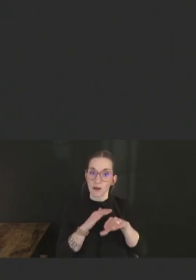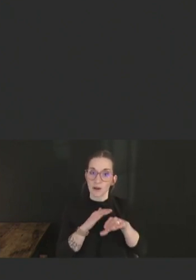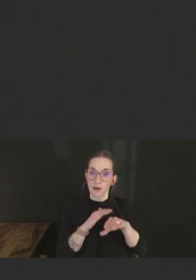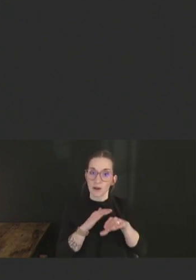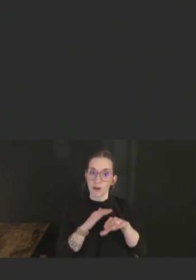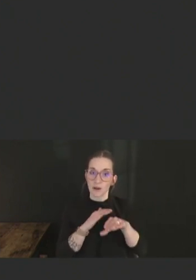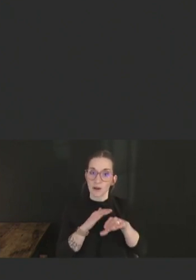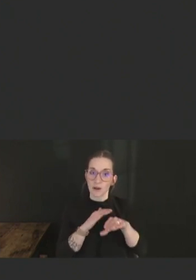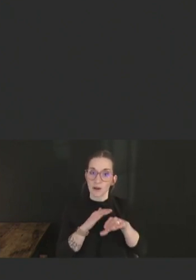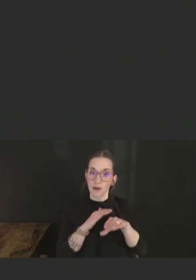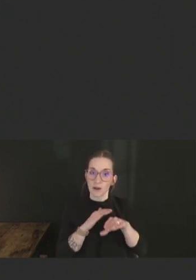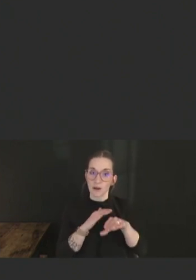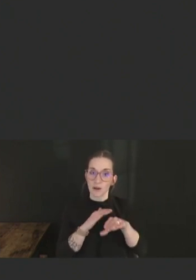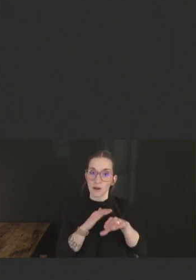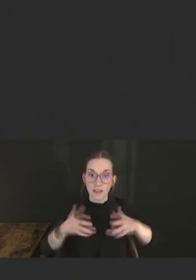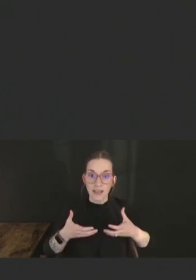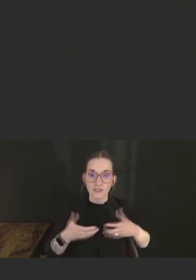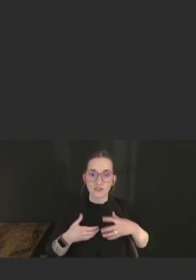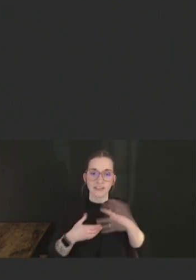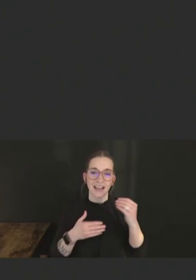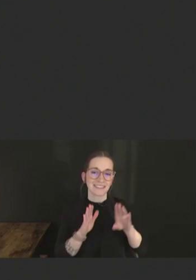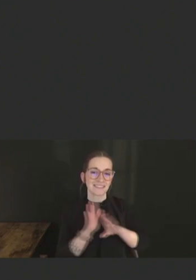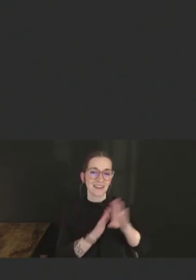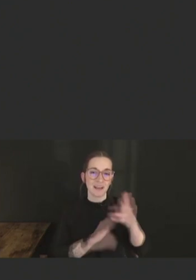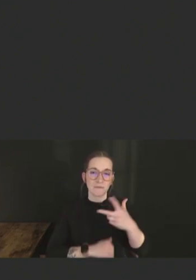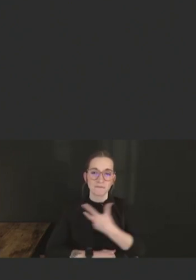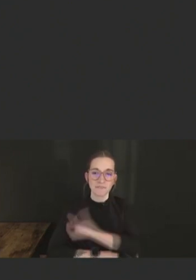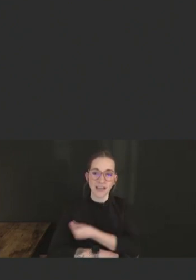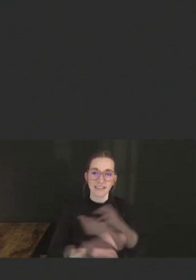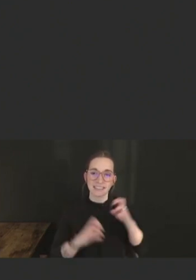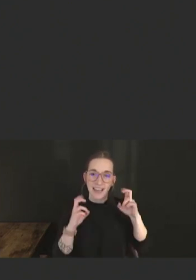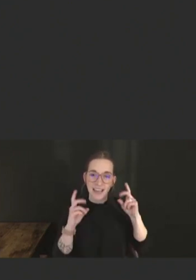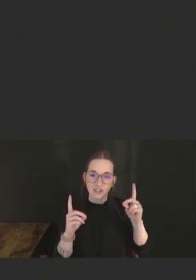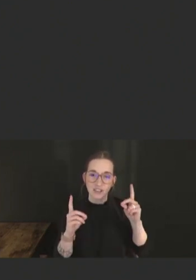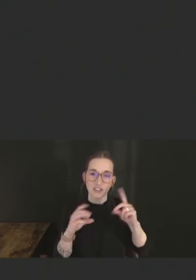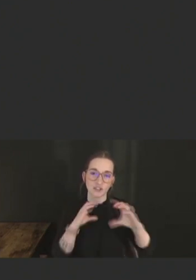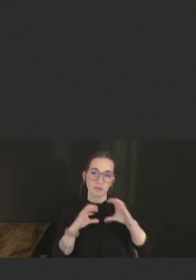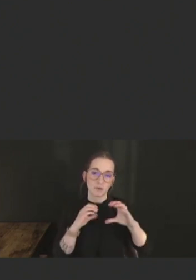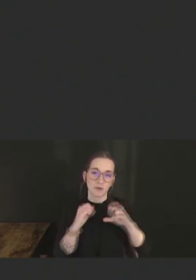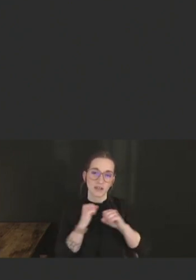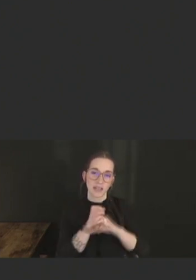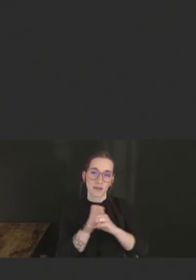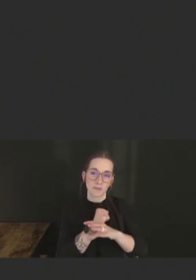to develop vaccine education and communication campaigns, among other activities.